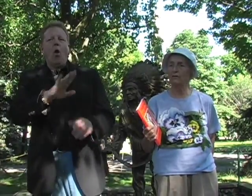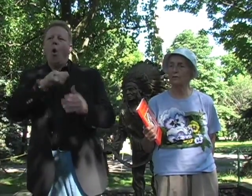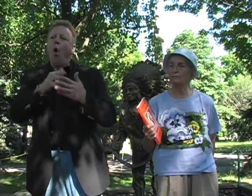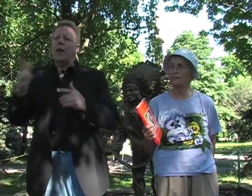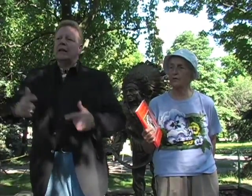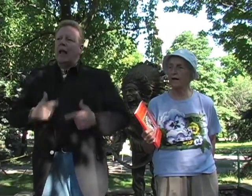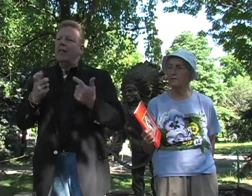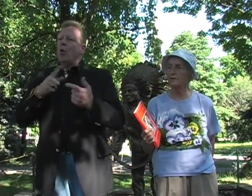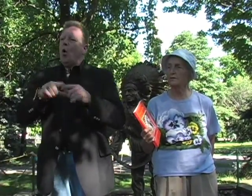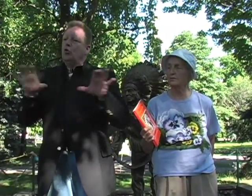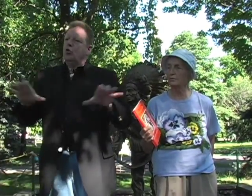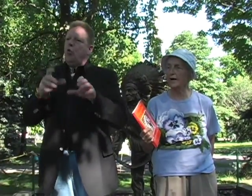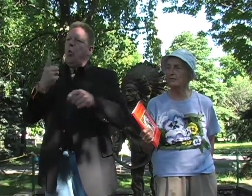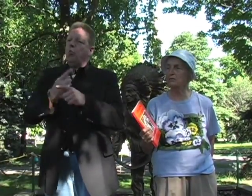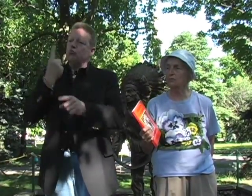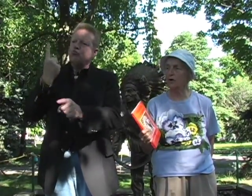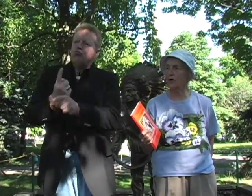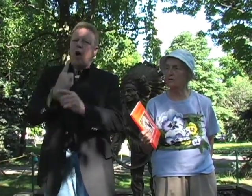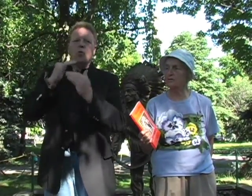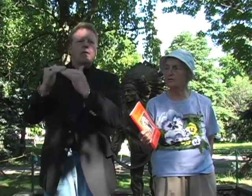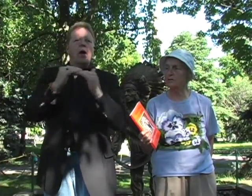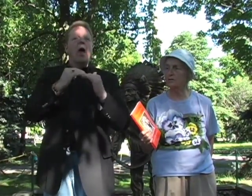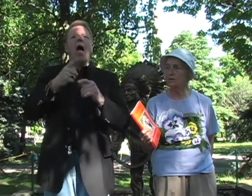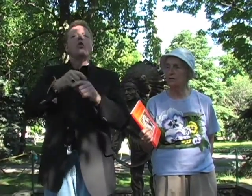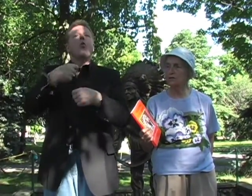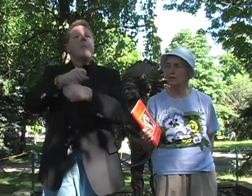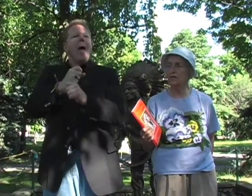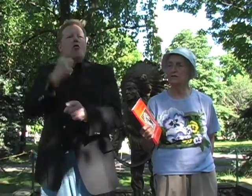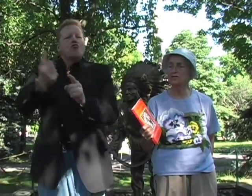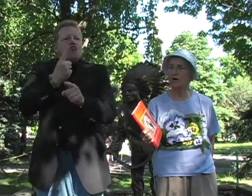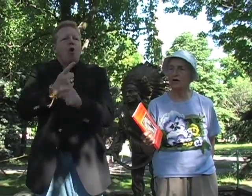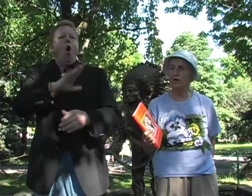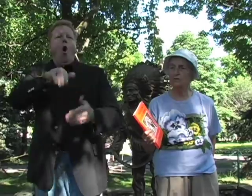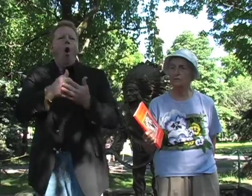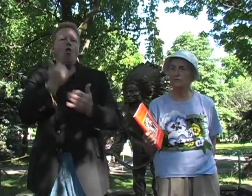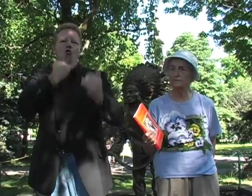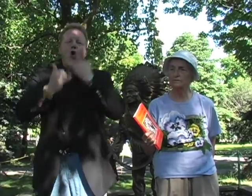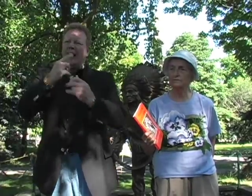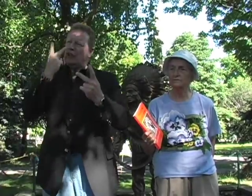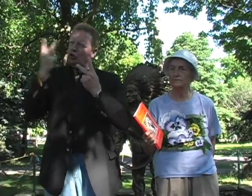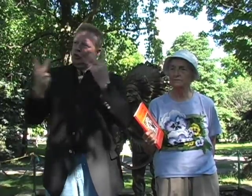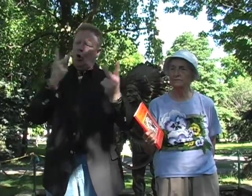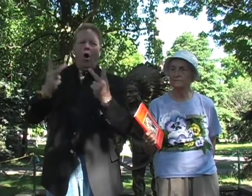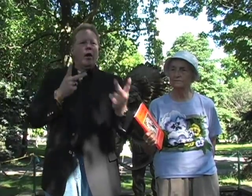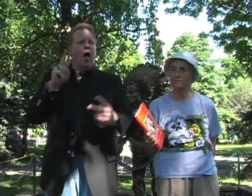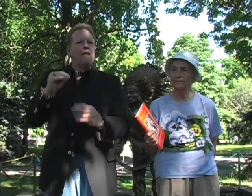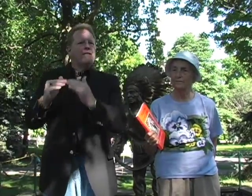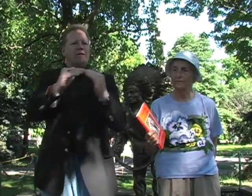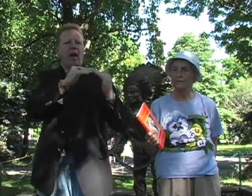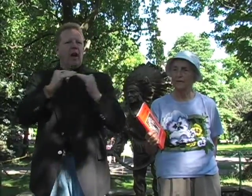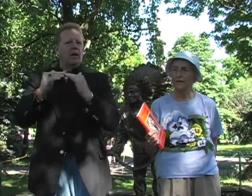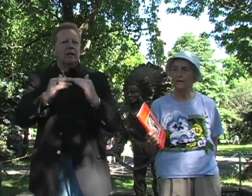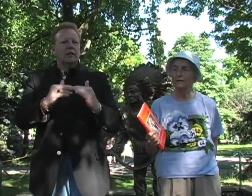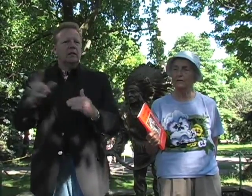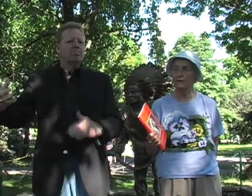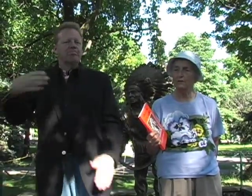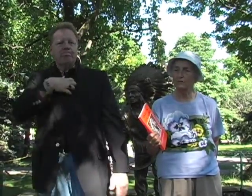All of his life is doing right to justice and making right on wrong things he deemed unfair.